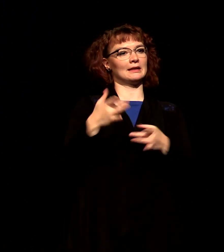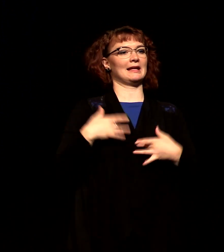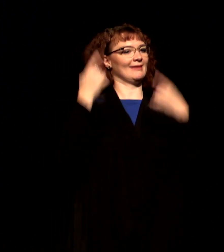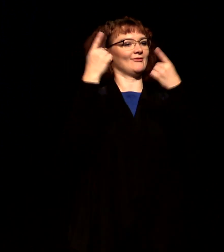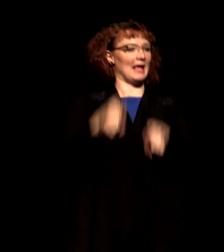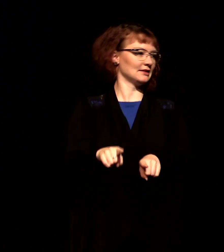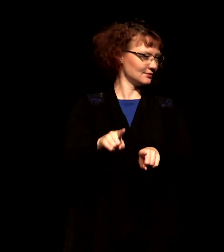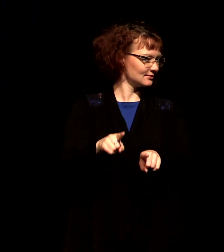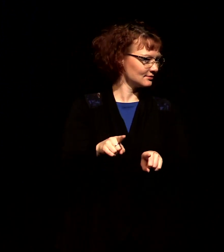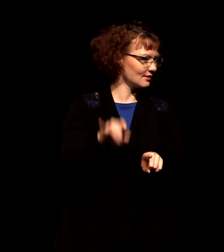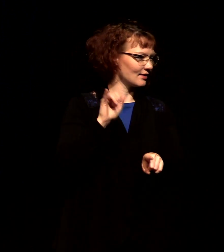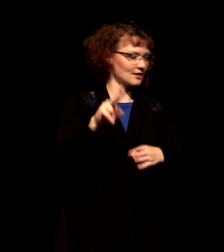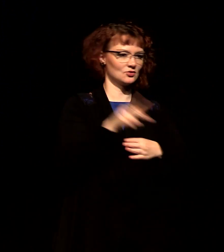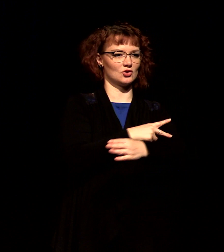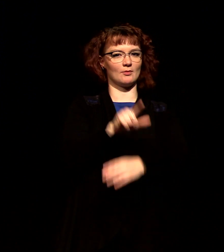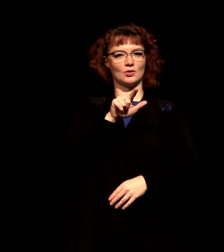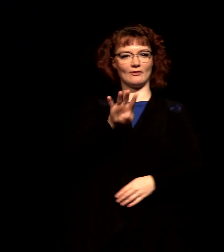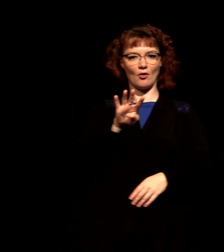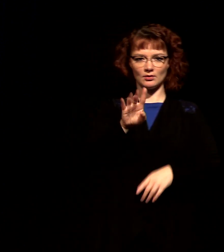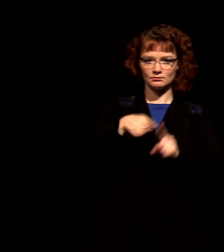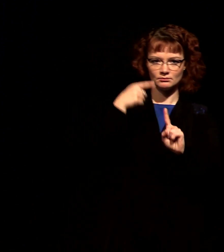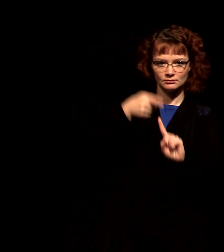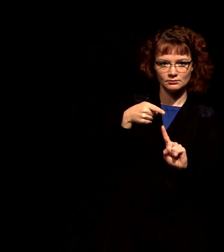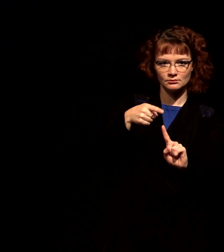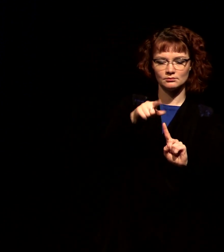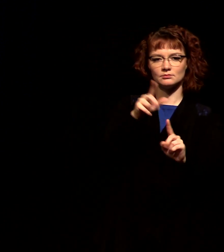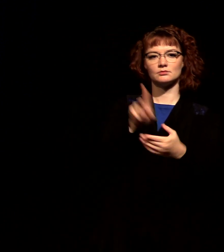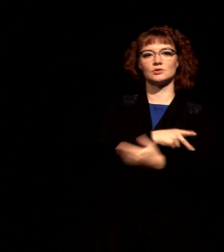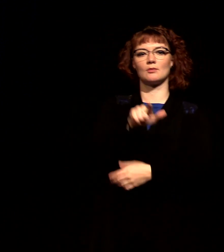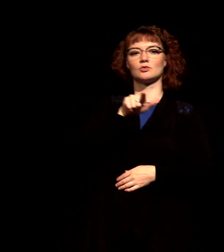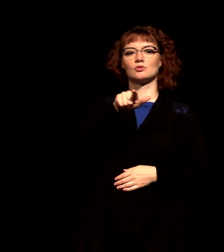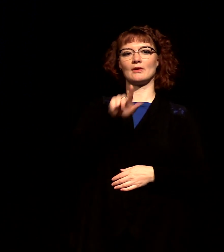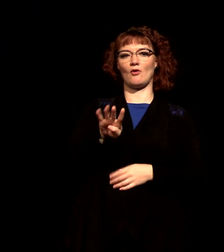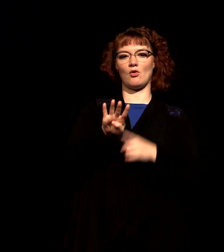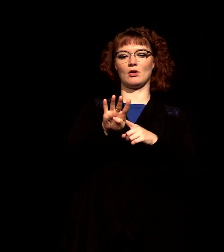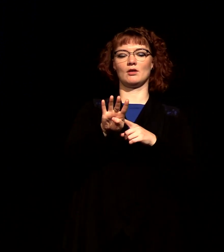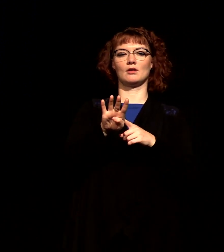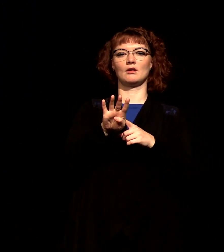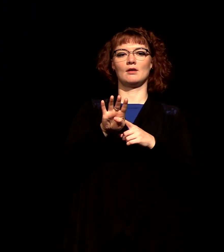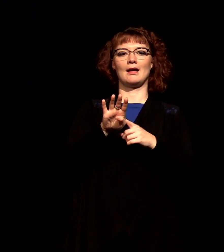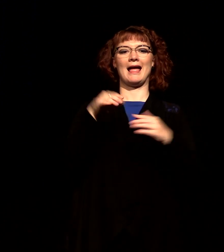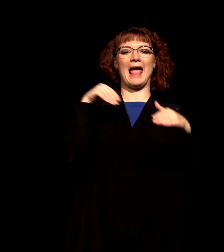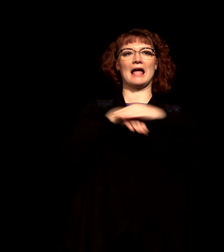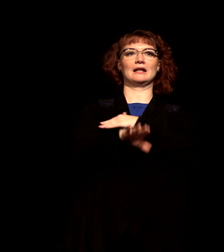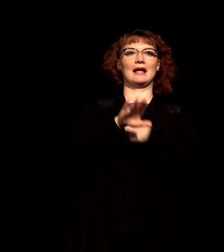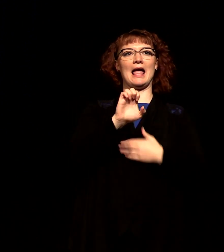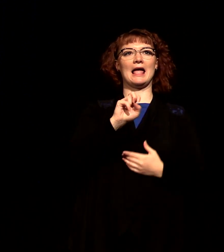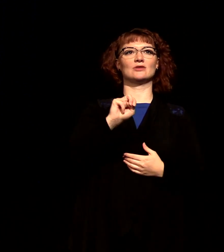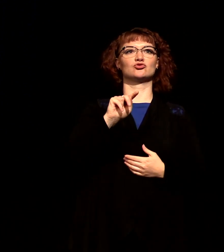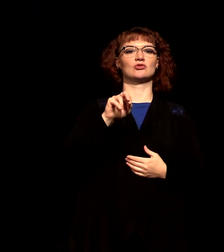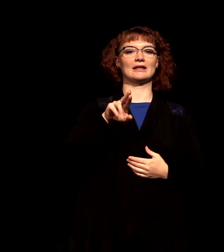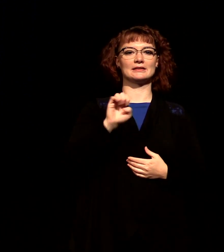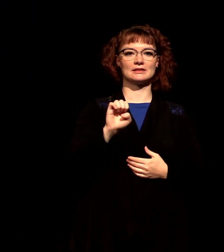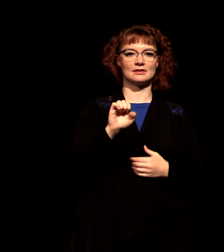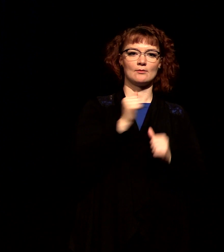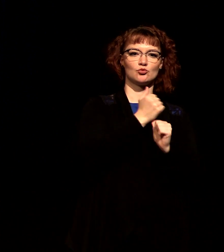what Psalm 24 is all about. Psalm 24 is actually an entrance liturgy, it's a liturgy of preparation. And I'm gonna read